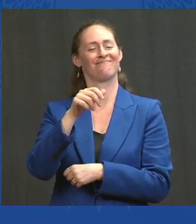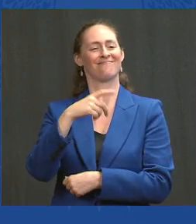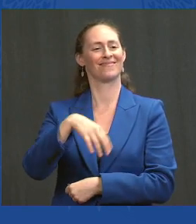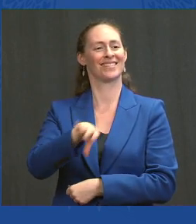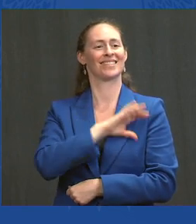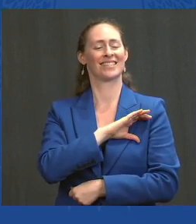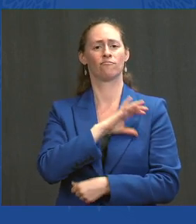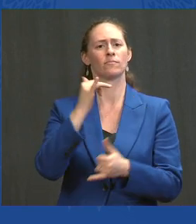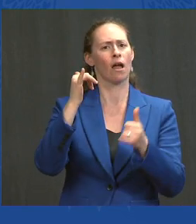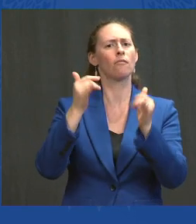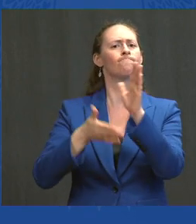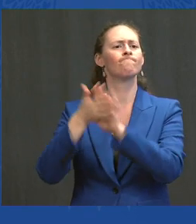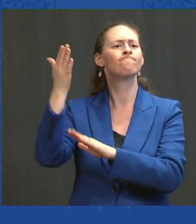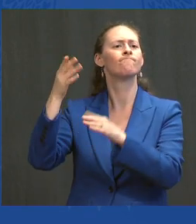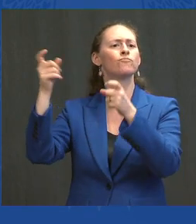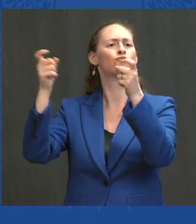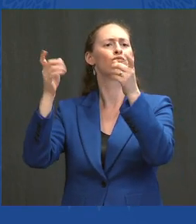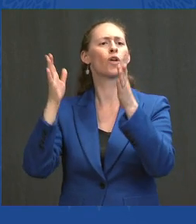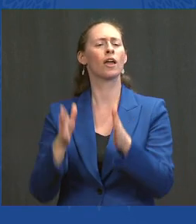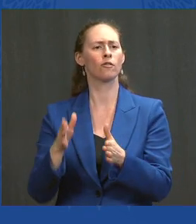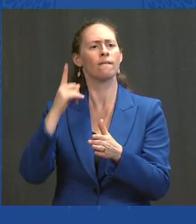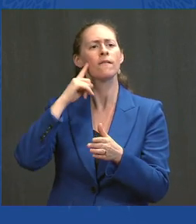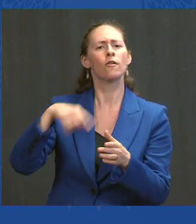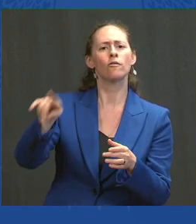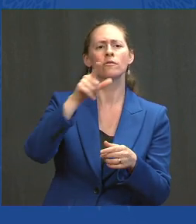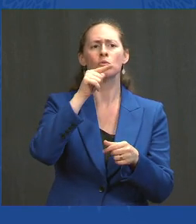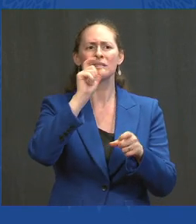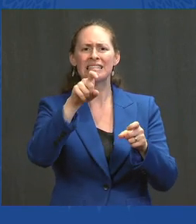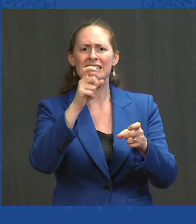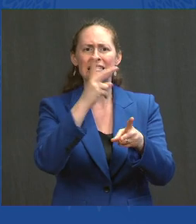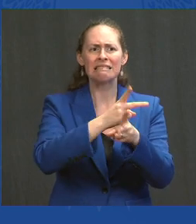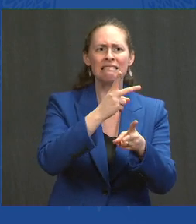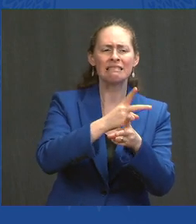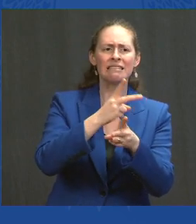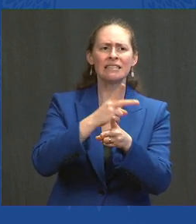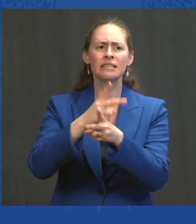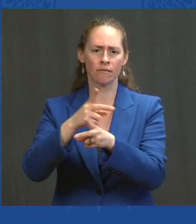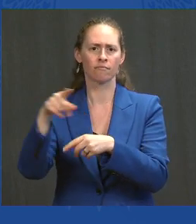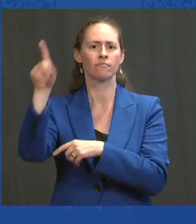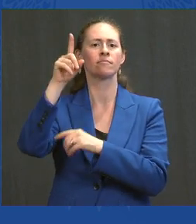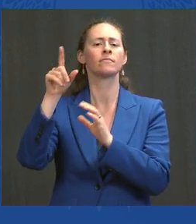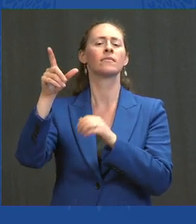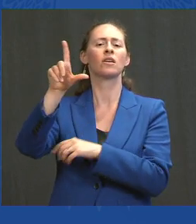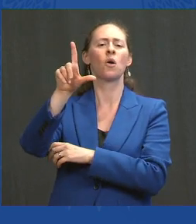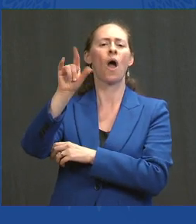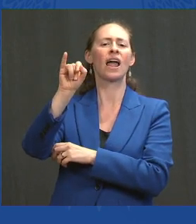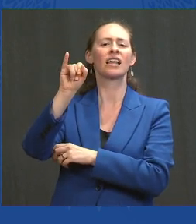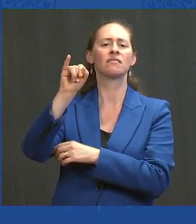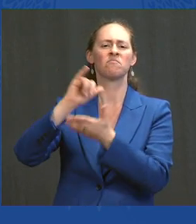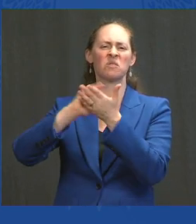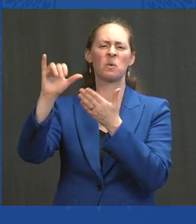at a hospital on Long Island. And during the height of the pandemic, she poured her heart and soul into her work